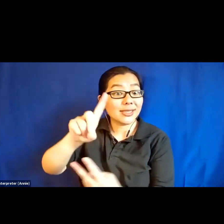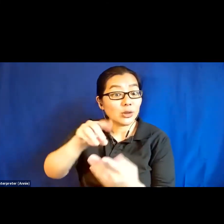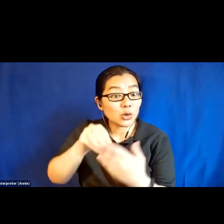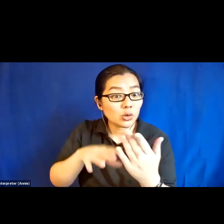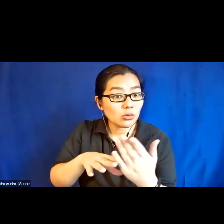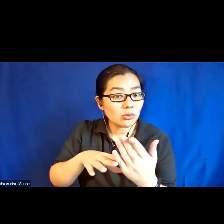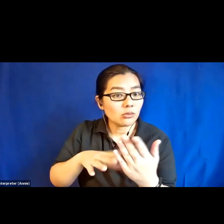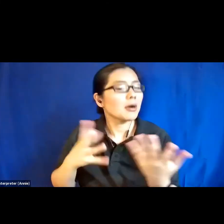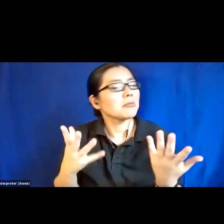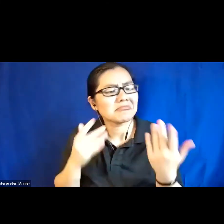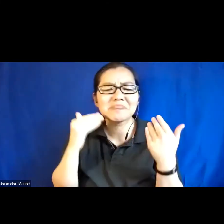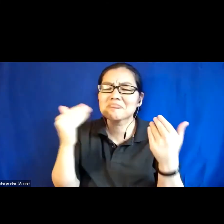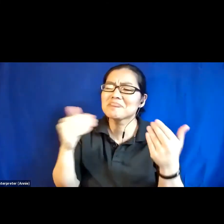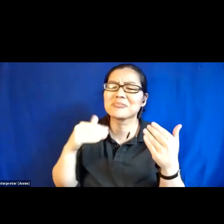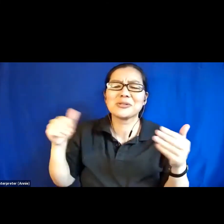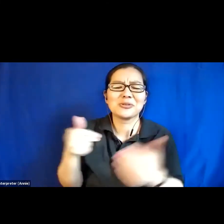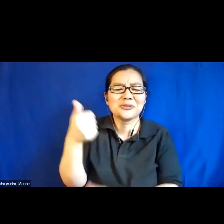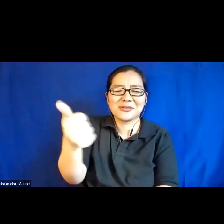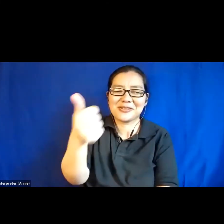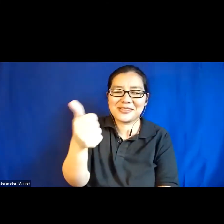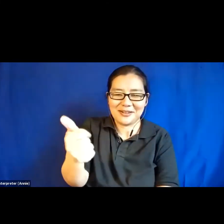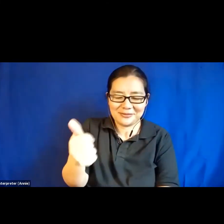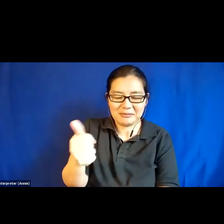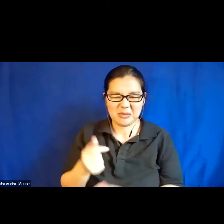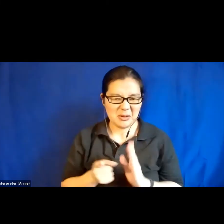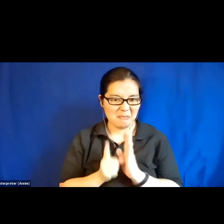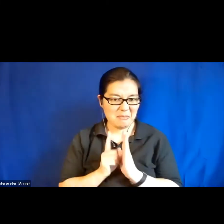Maybe give it a minute and we'll switch over to Darren.